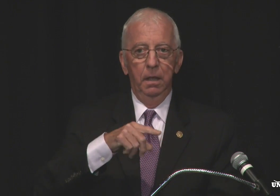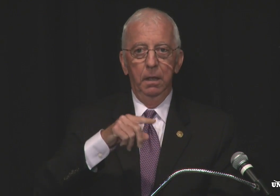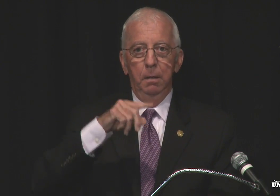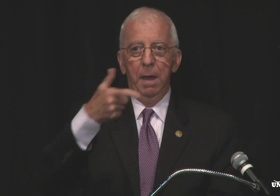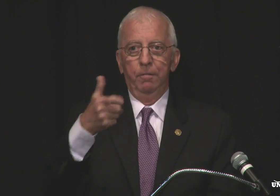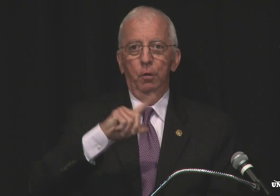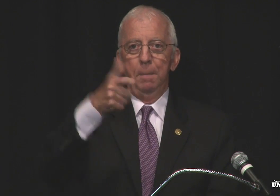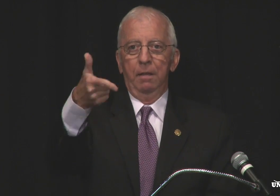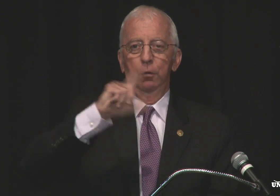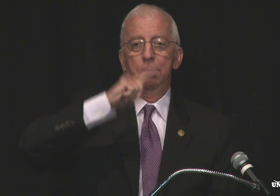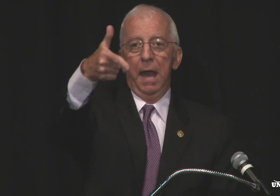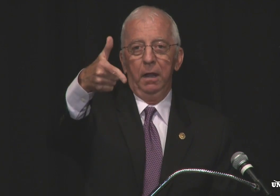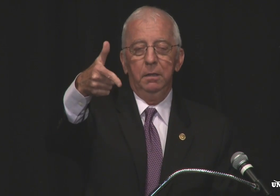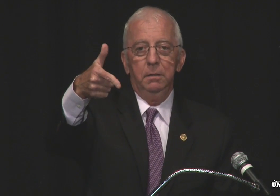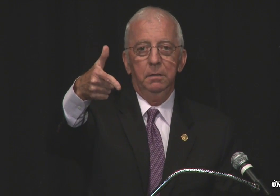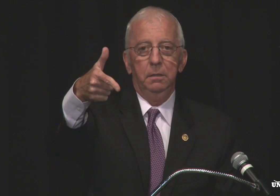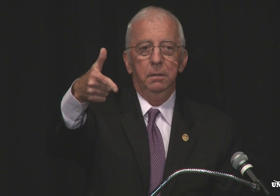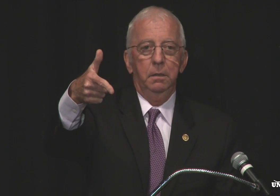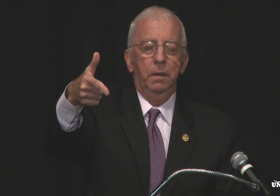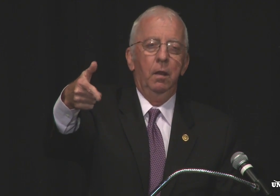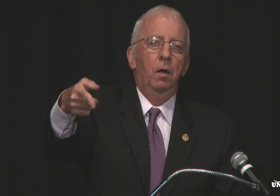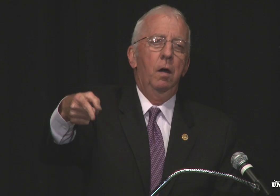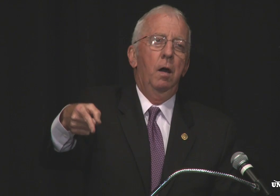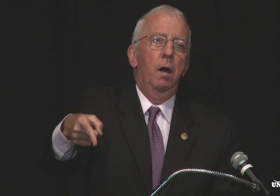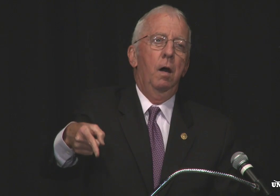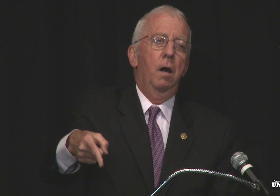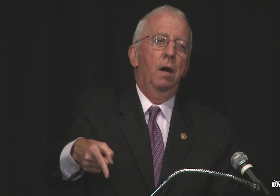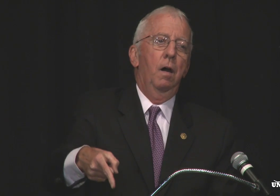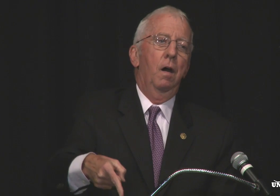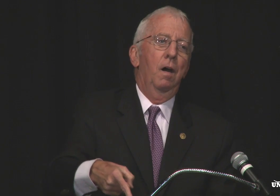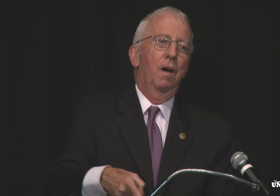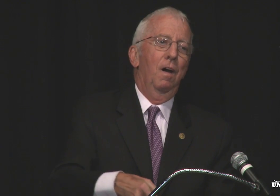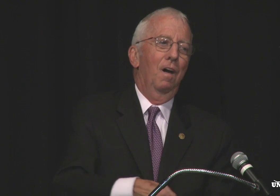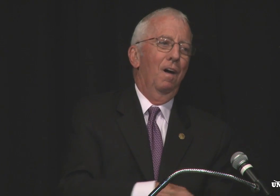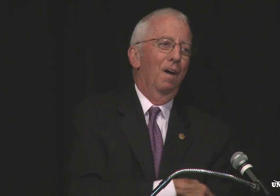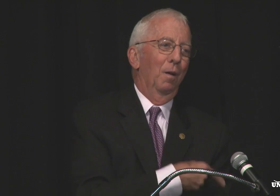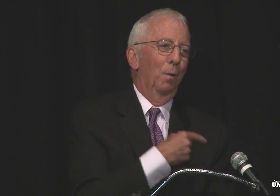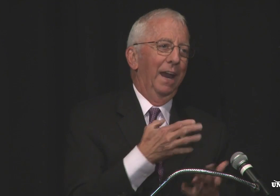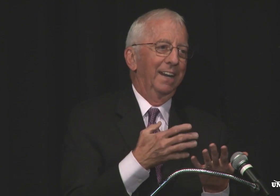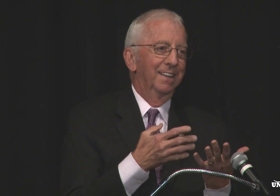back and forth, back and forth, back, a long wait. [stretched out "long" to stress it]